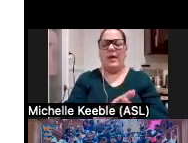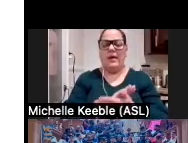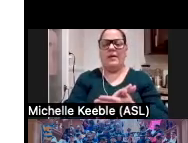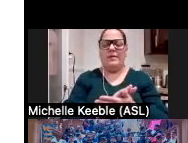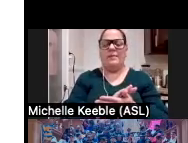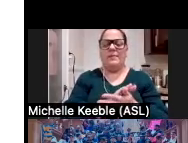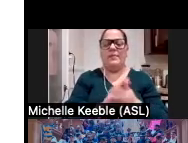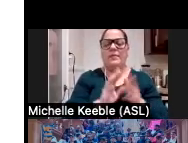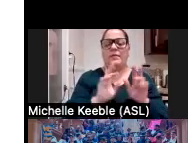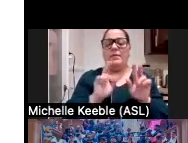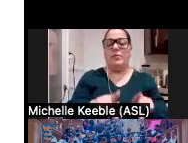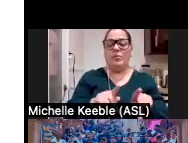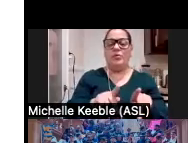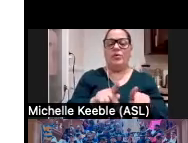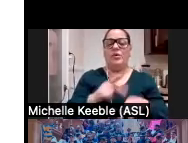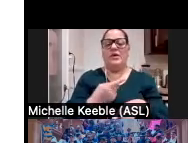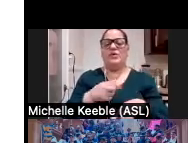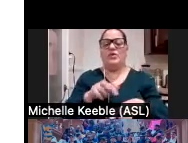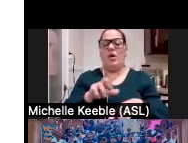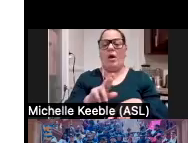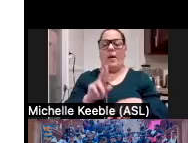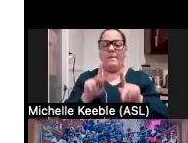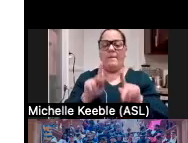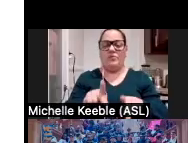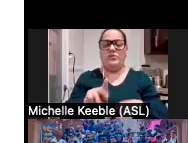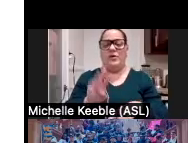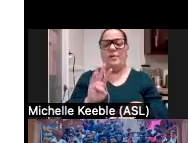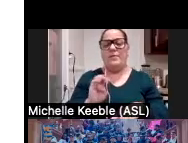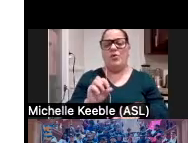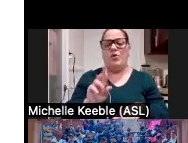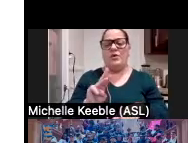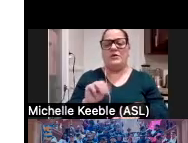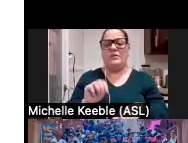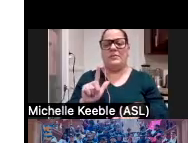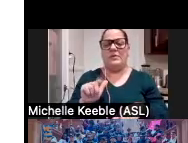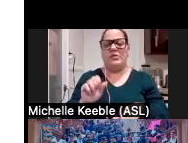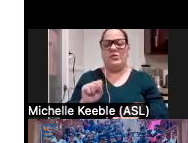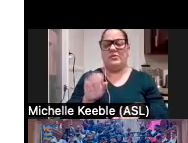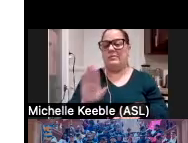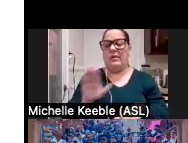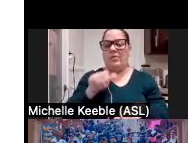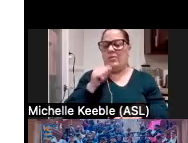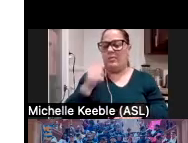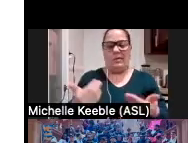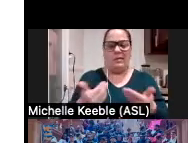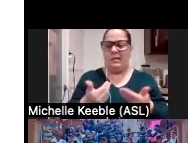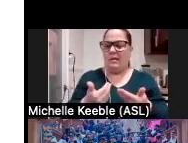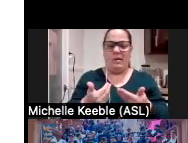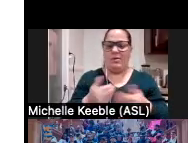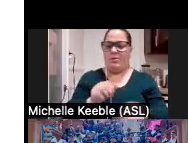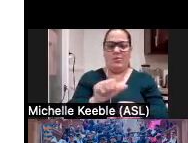of Burlington Mills uh Corporation. But he noticed that even there uh workers with uh